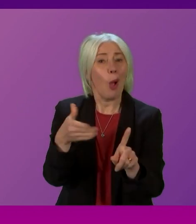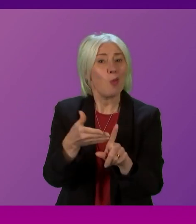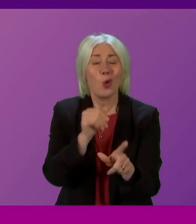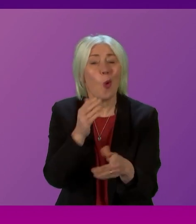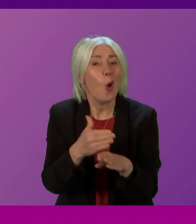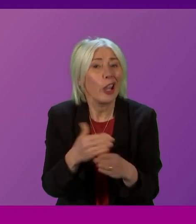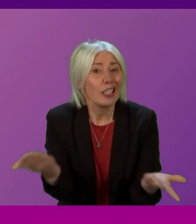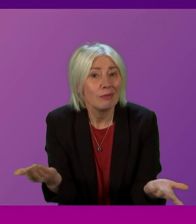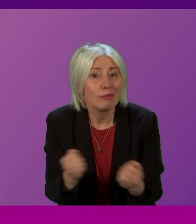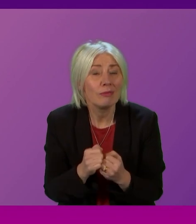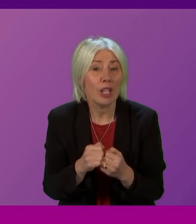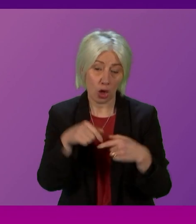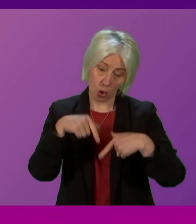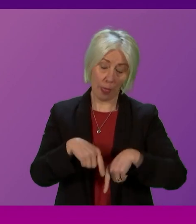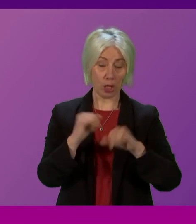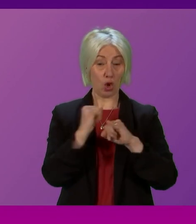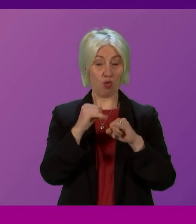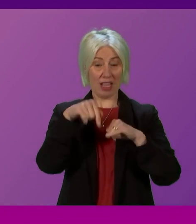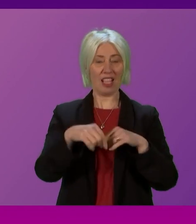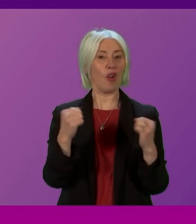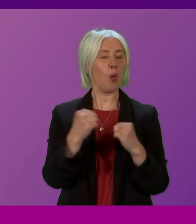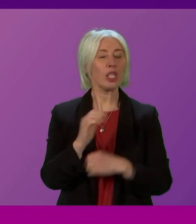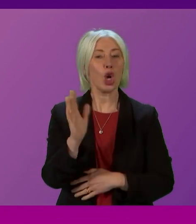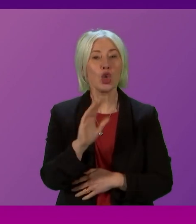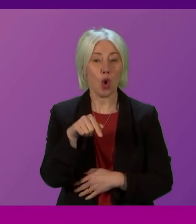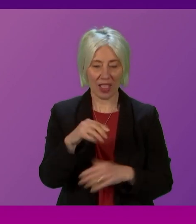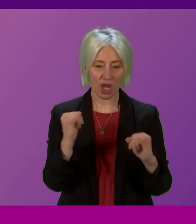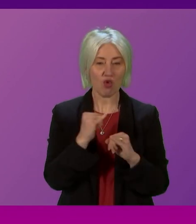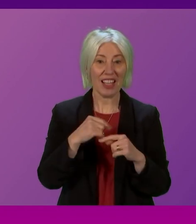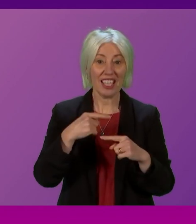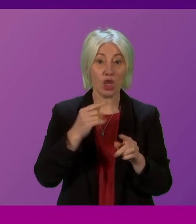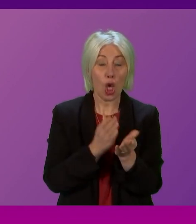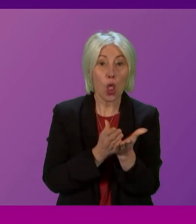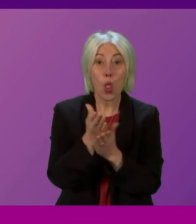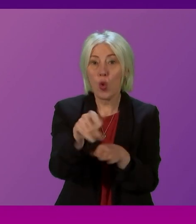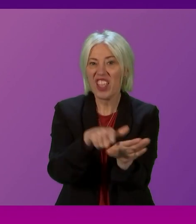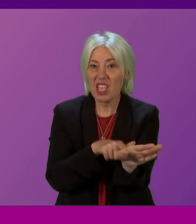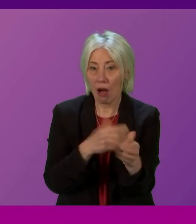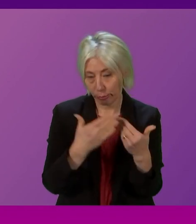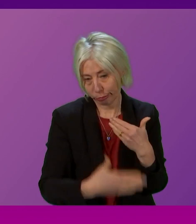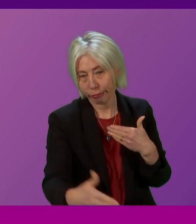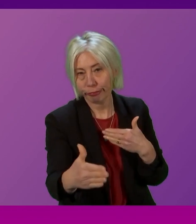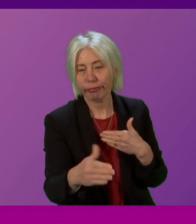This is not just a crisis in winter; it is a year-round crisis. Nicola Sturgeon’s excuses will not wash.